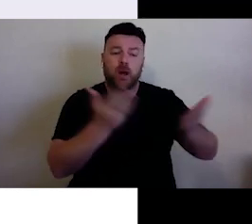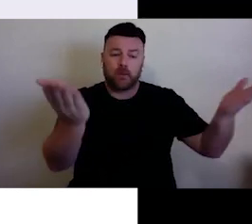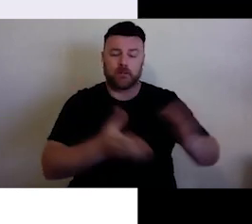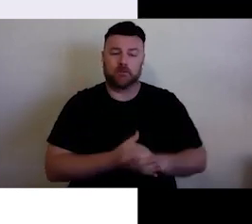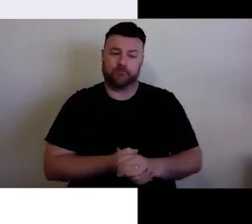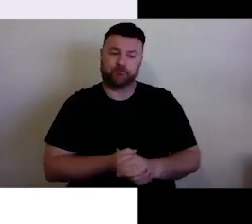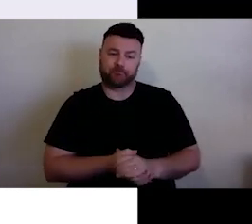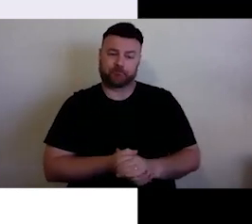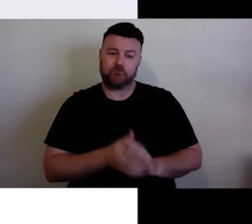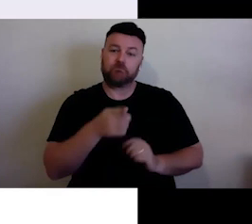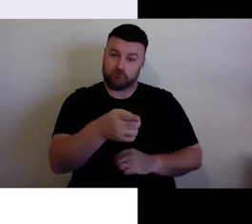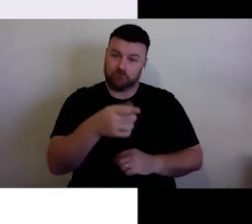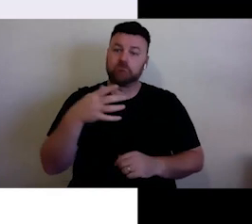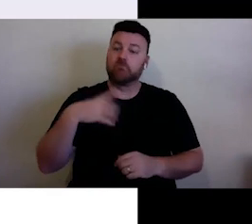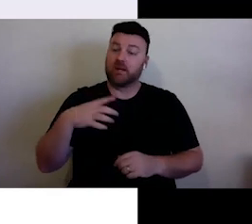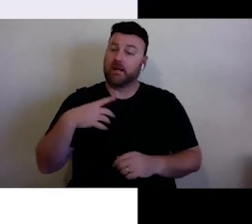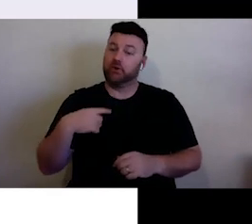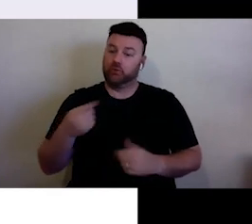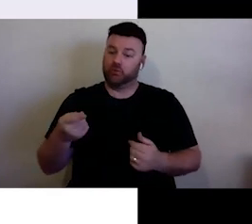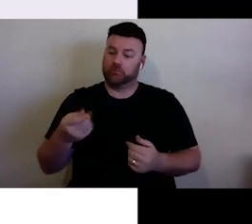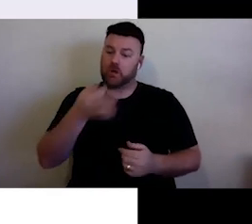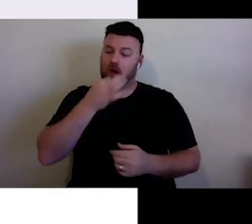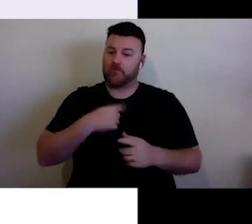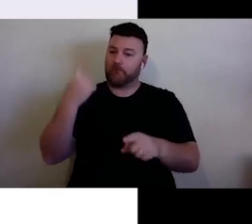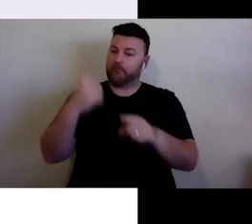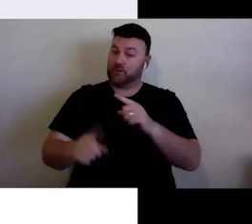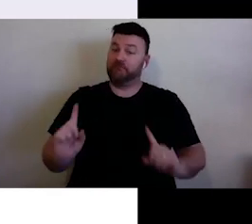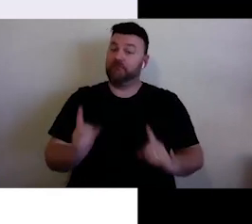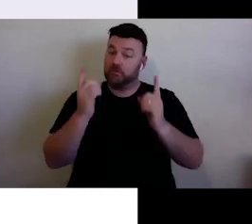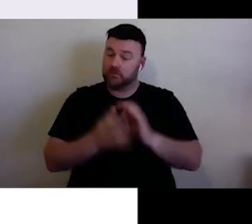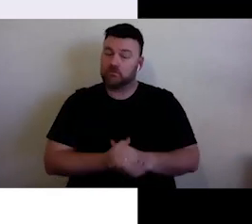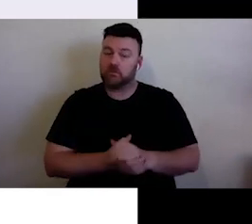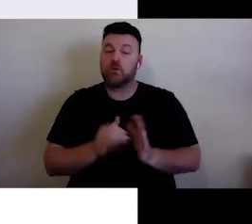permission given of that. So agreements can deal with that as a